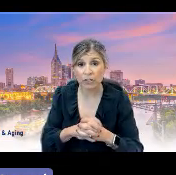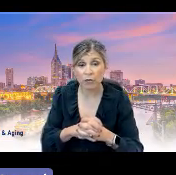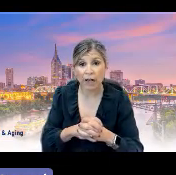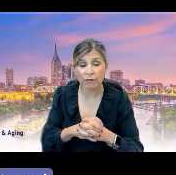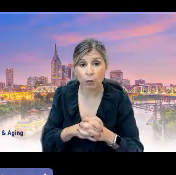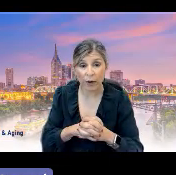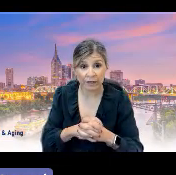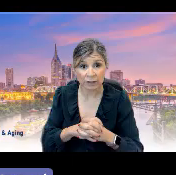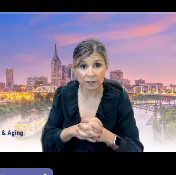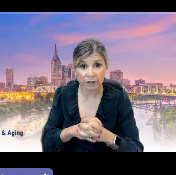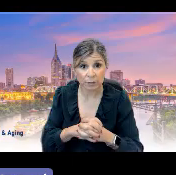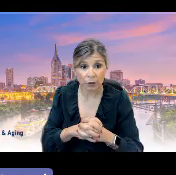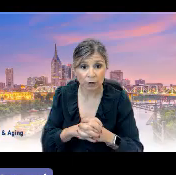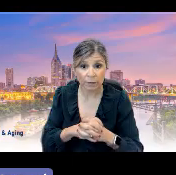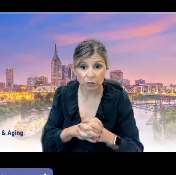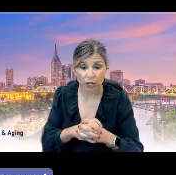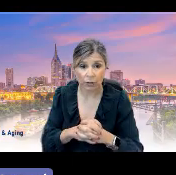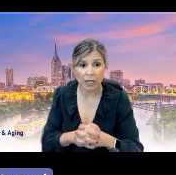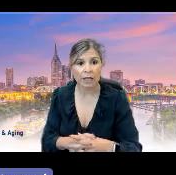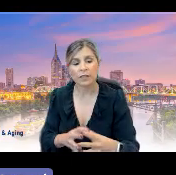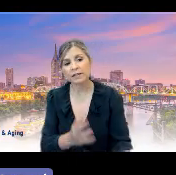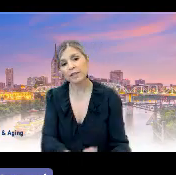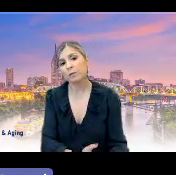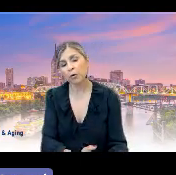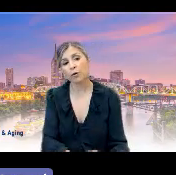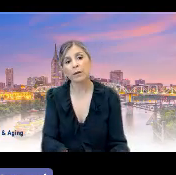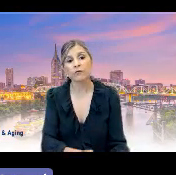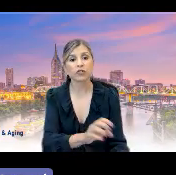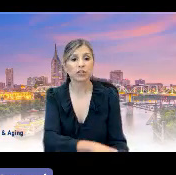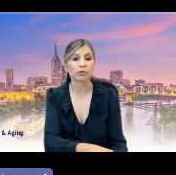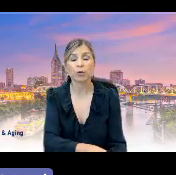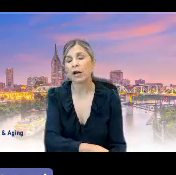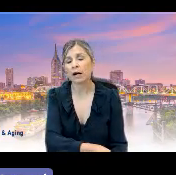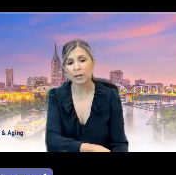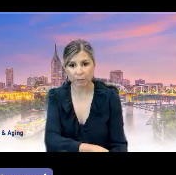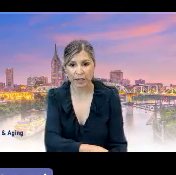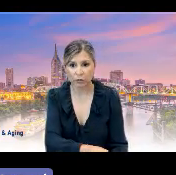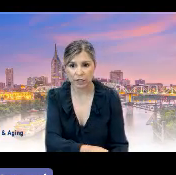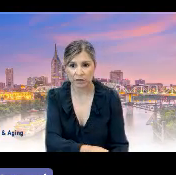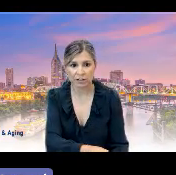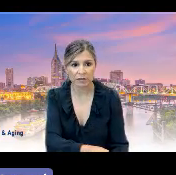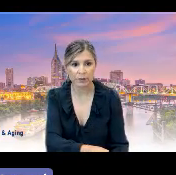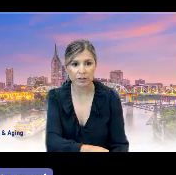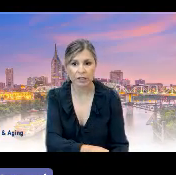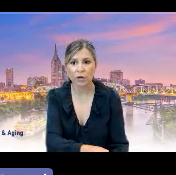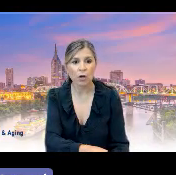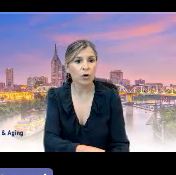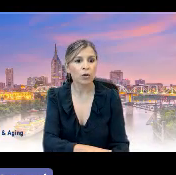And we do have a waiting list in this program as well. This is a program for children with complex medical needs and disabilities